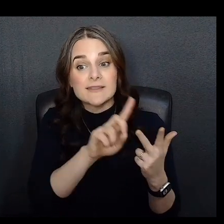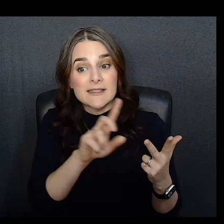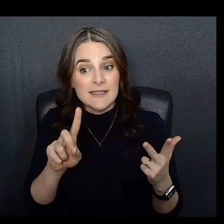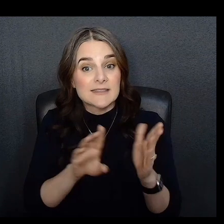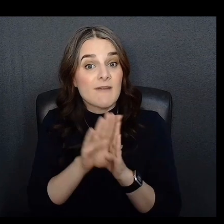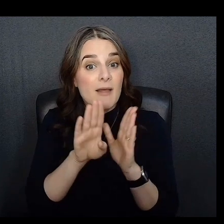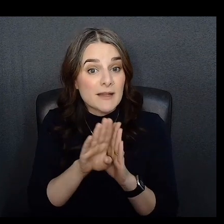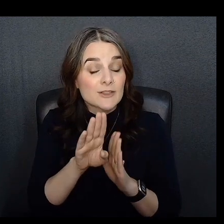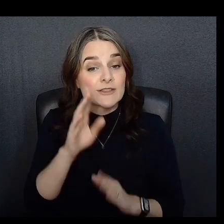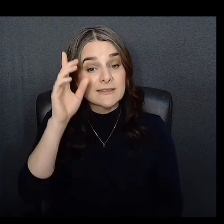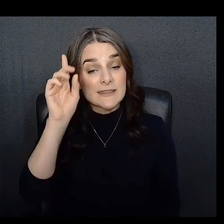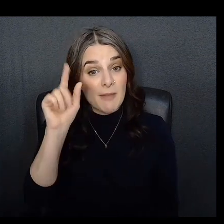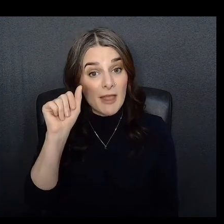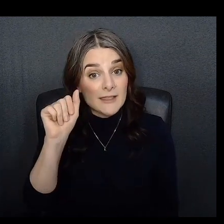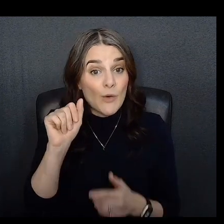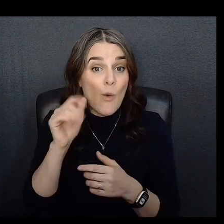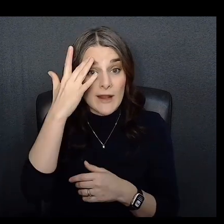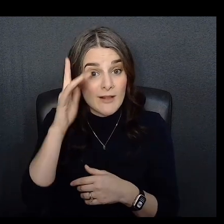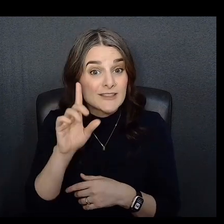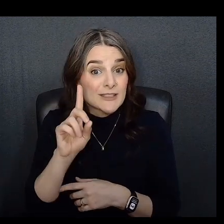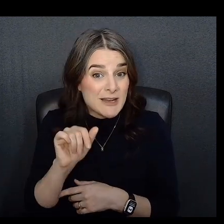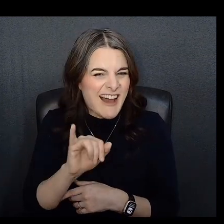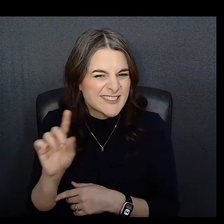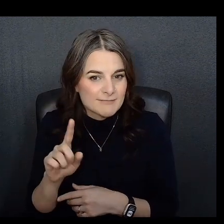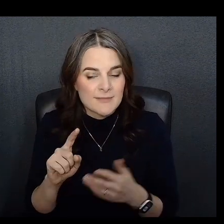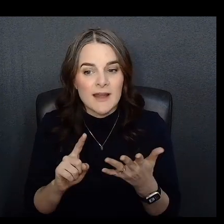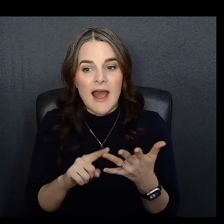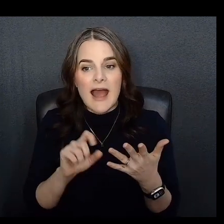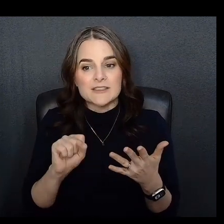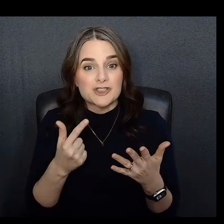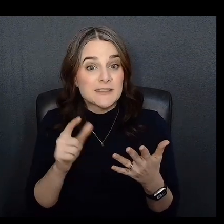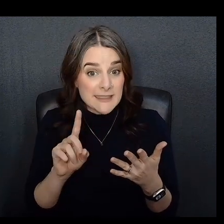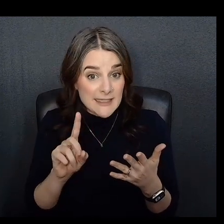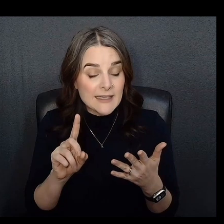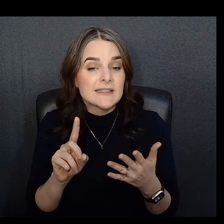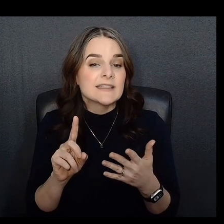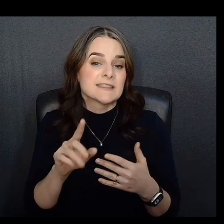or intellectual disability, SGD-- speech-generating device, and then an SLP,